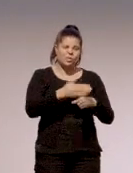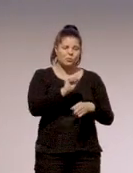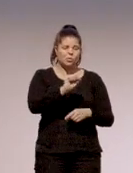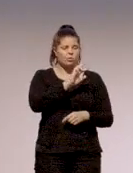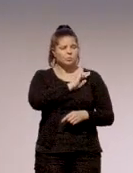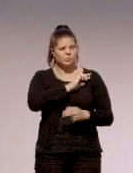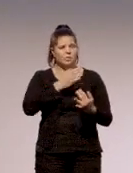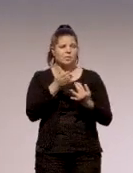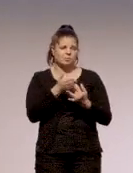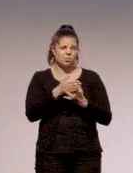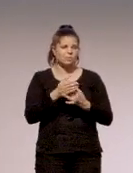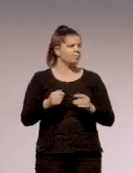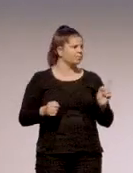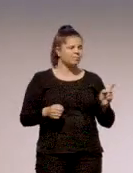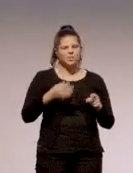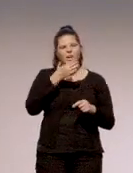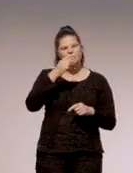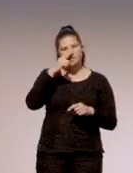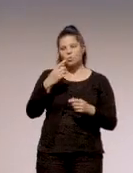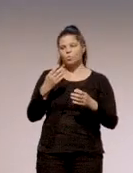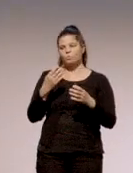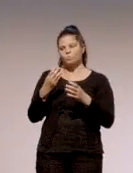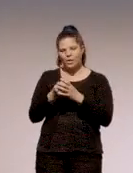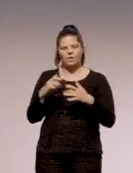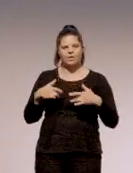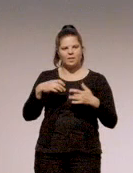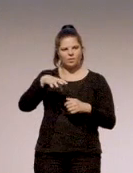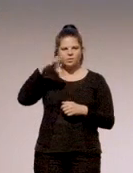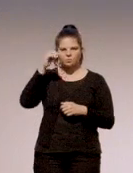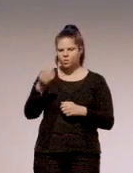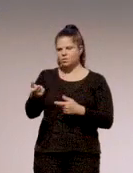Bring in some people with lived experience. Yeah. That was one of the things that we did was really meaningful.